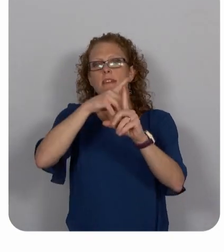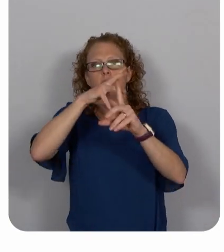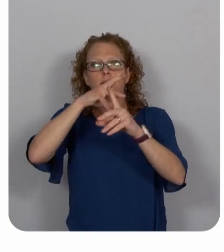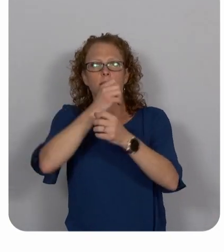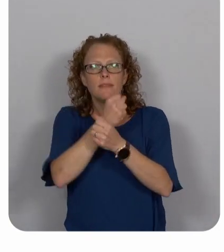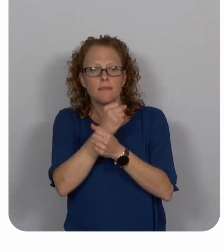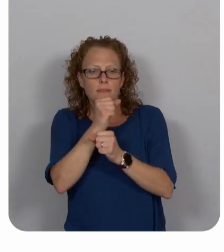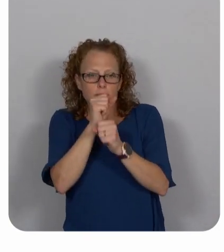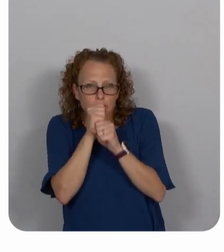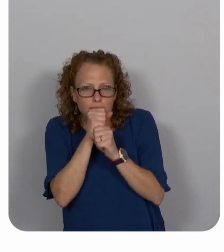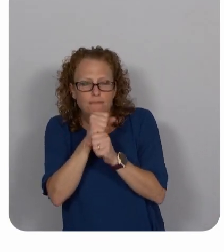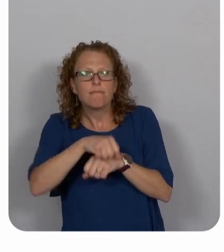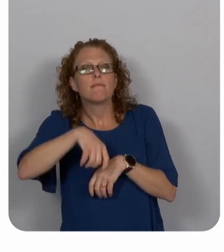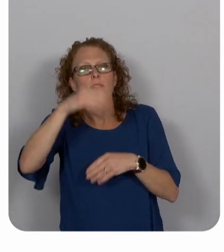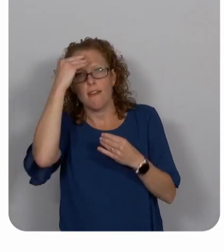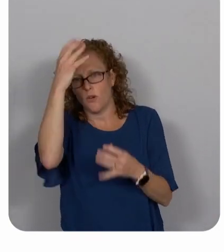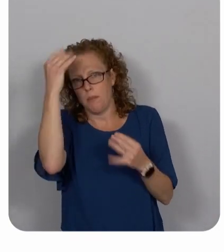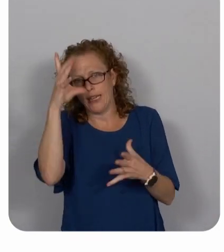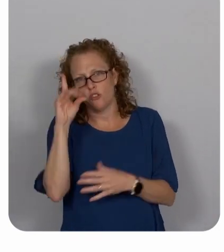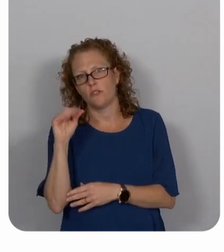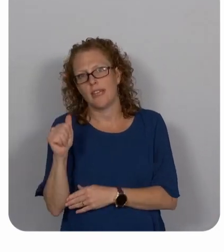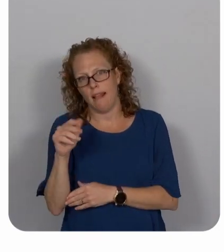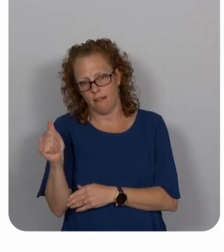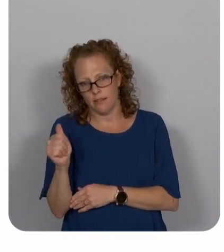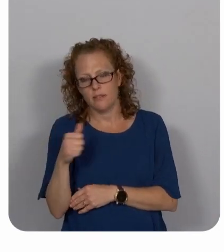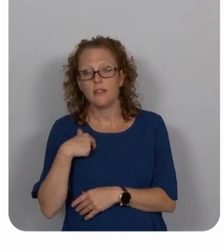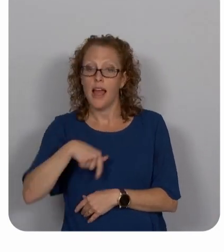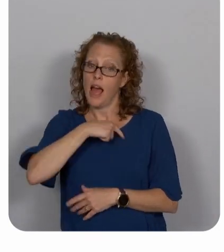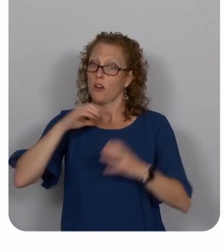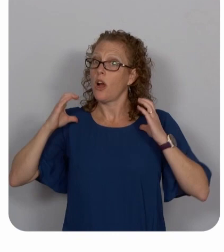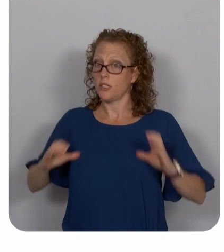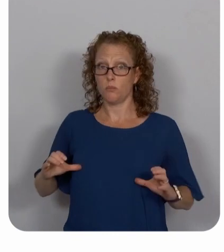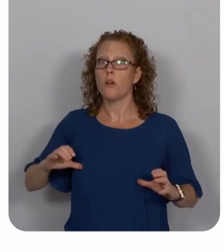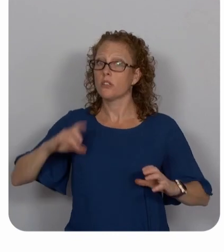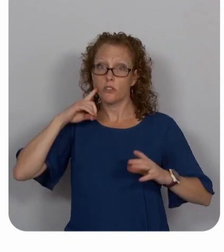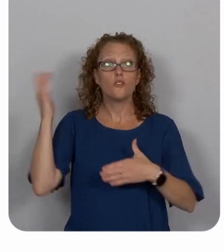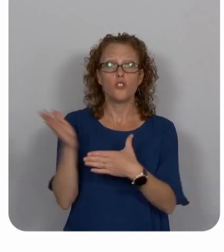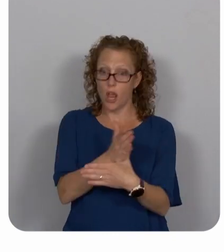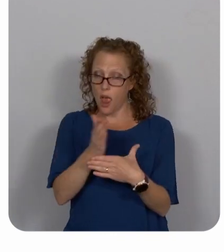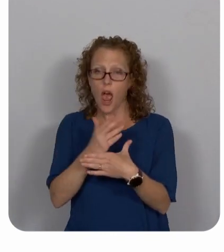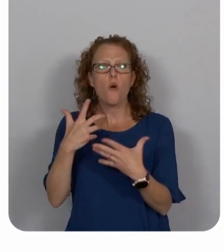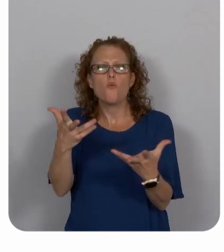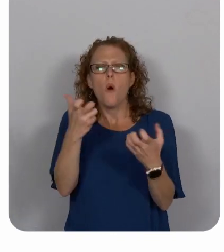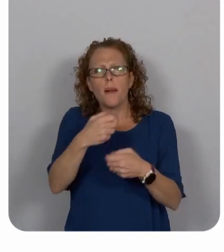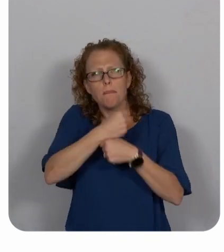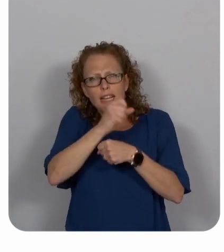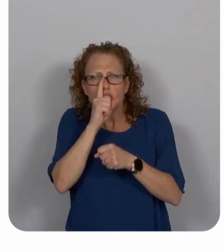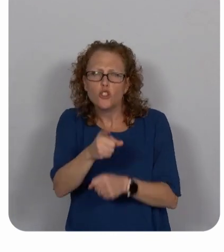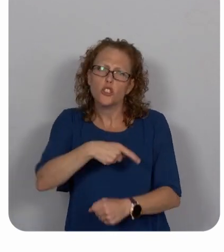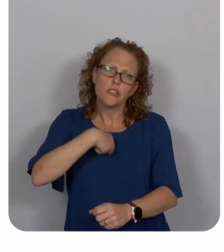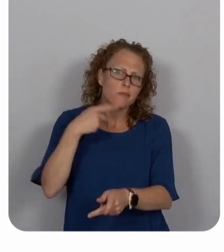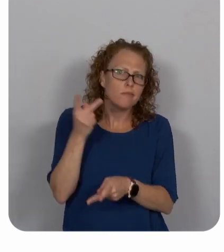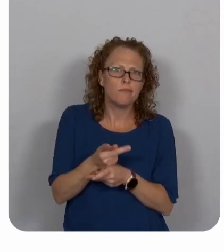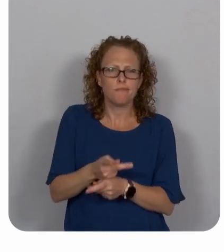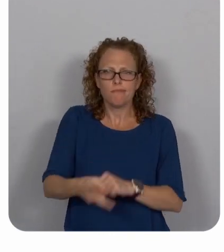Llama 2 gives us complete control over data and models, ensuring that our data is secure.